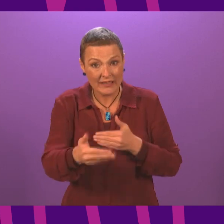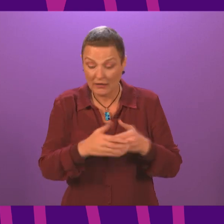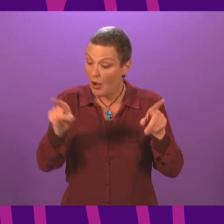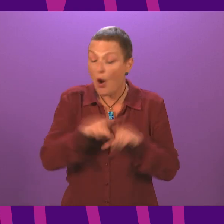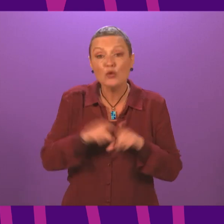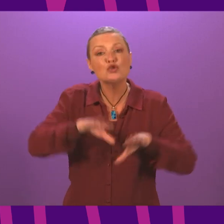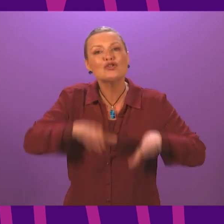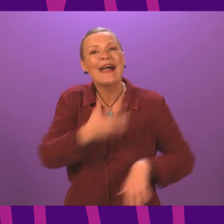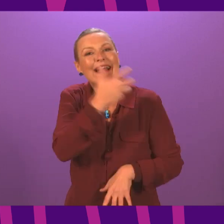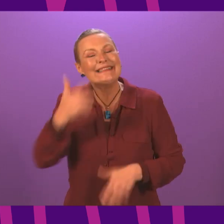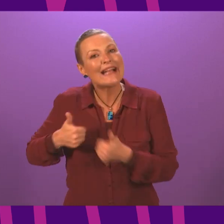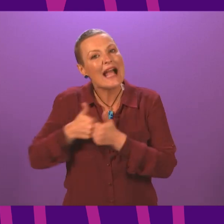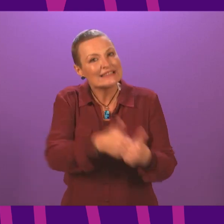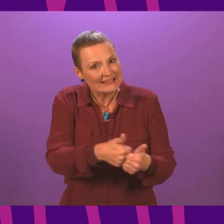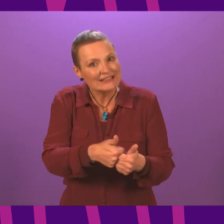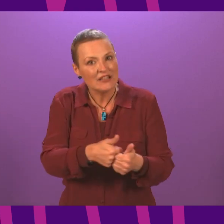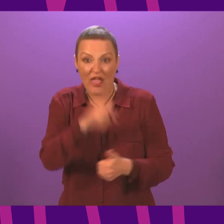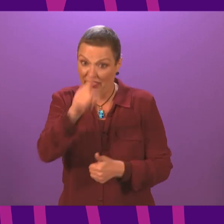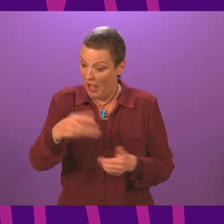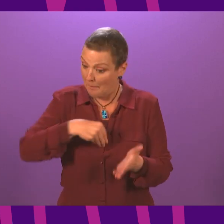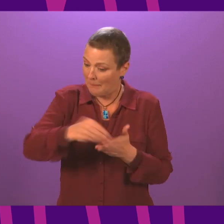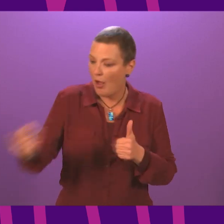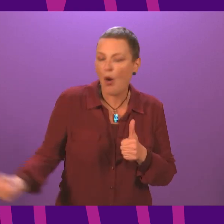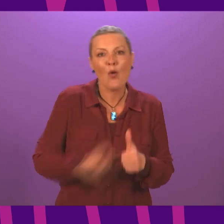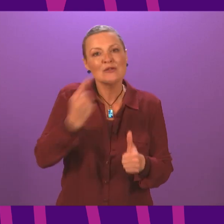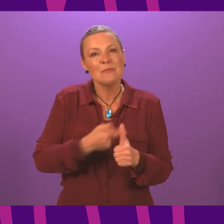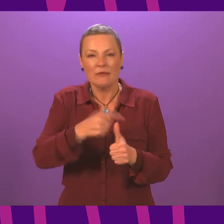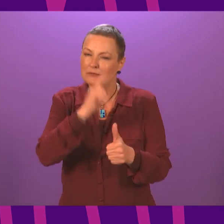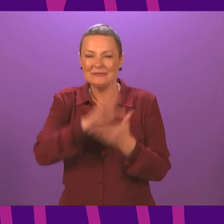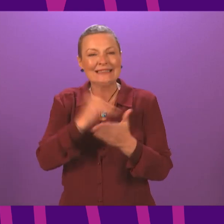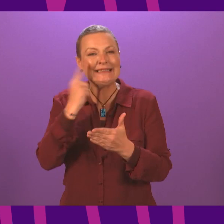heating assistance could be paid automatically and could therefore fit into the programme.